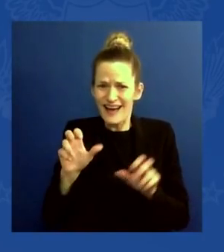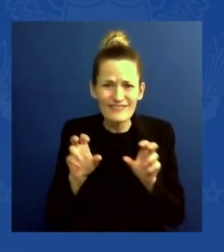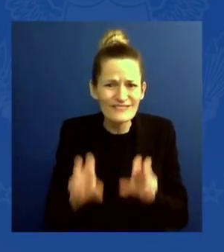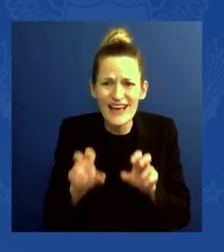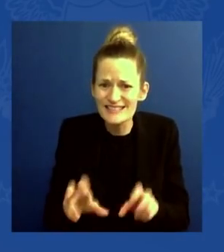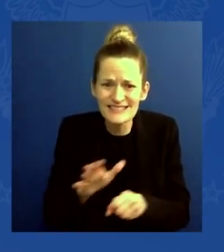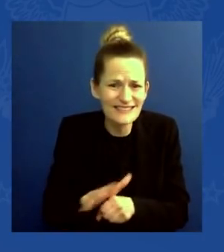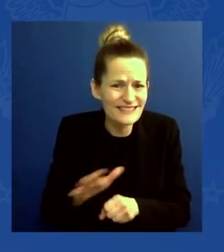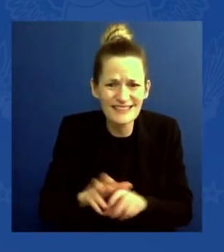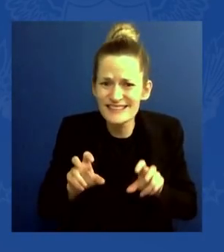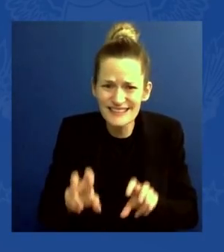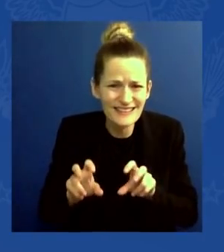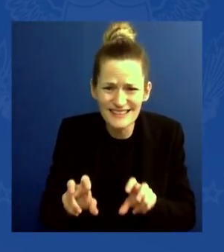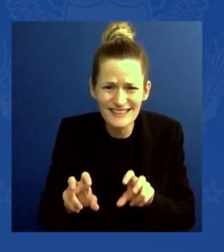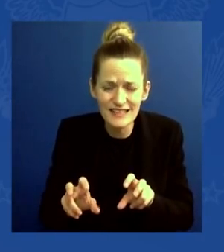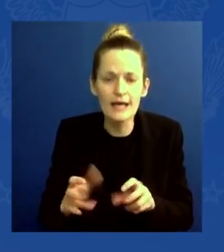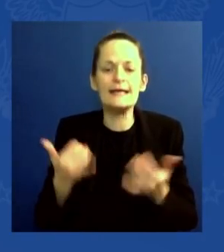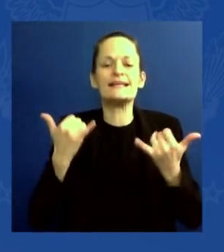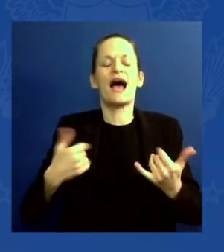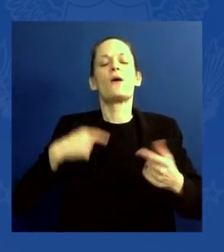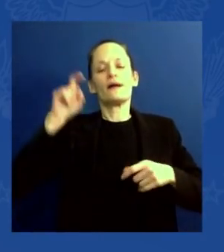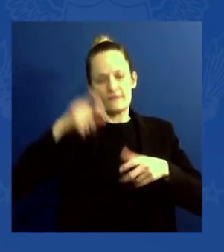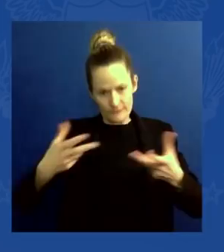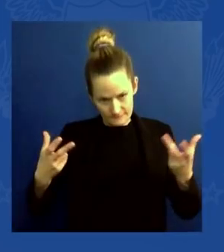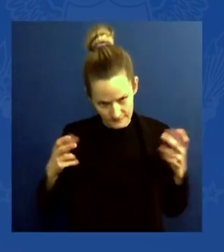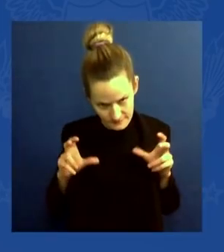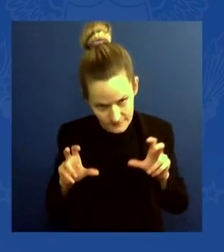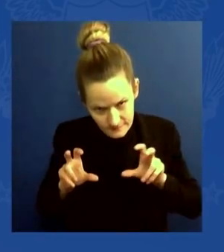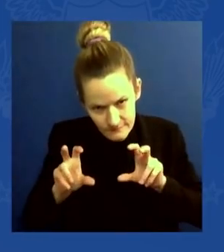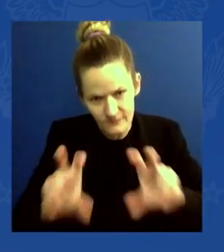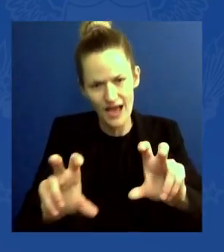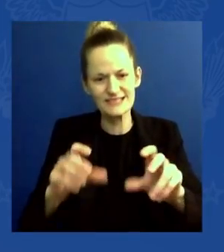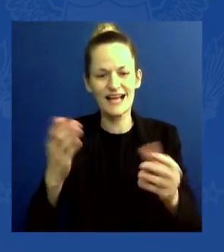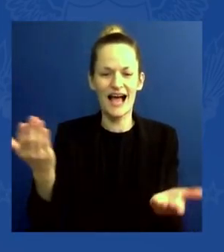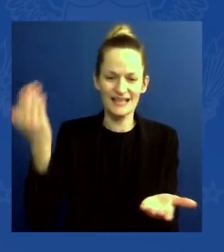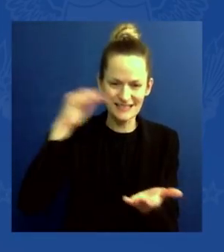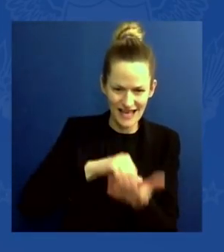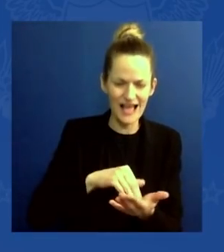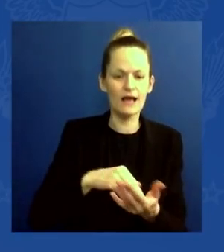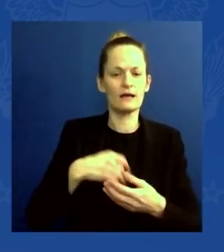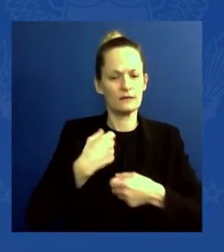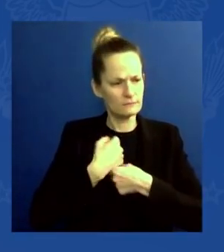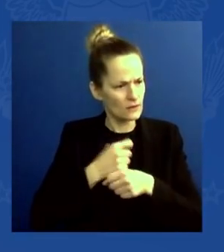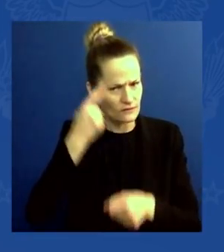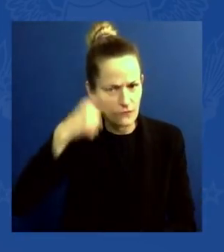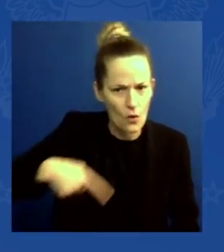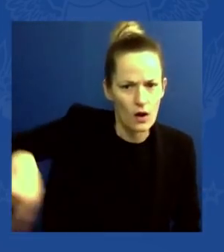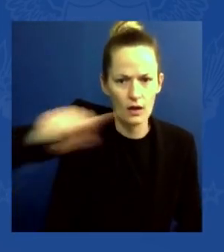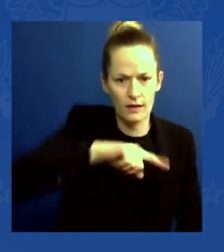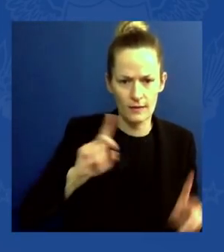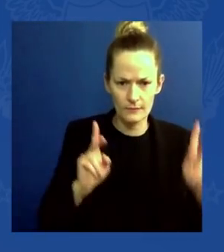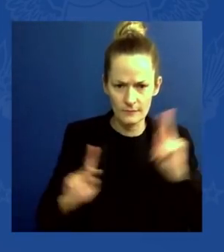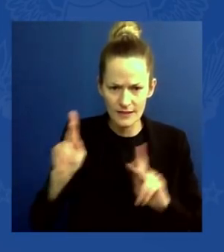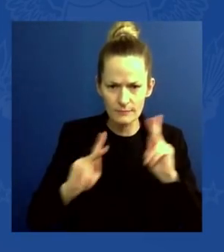These are the arteries of commerce that have moved goods from coast to coast quickly; that's why people decide to build facilities